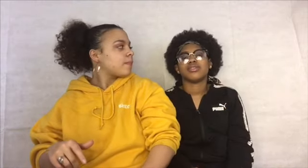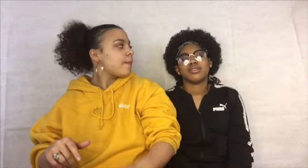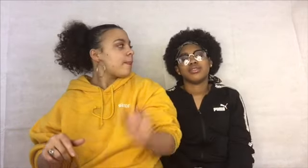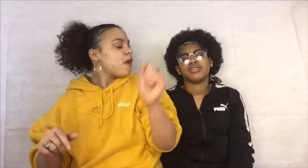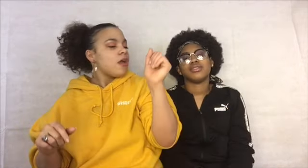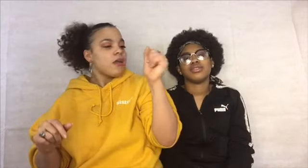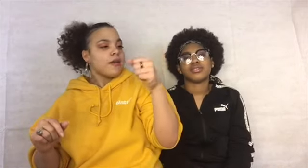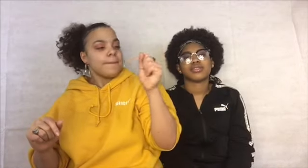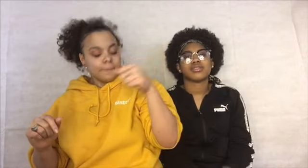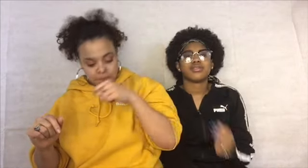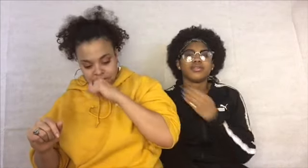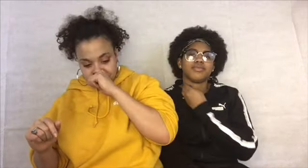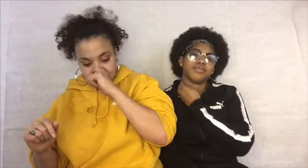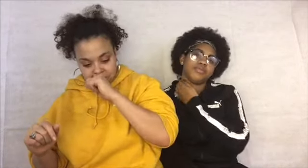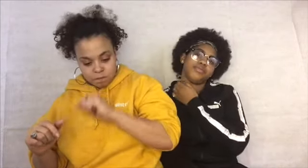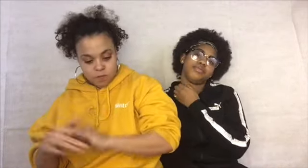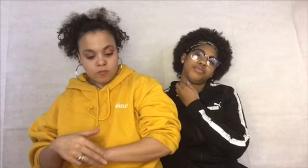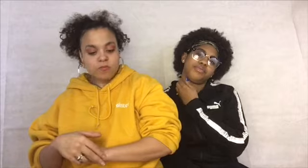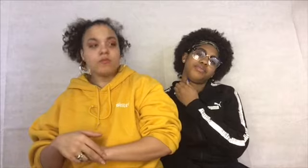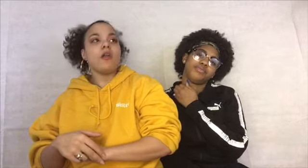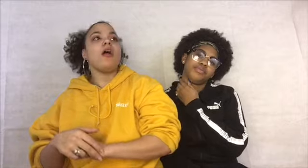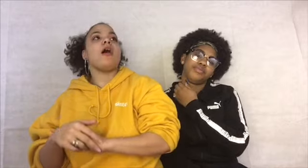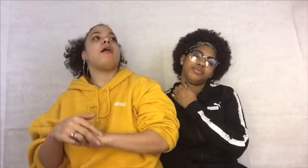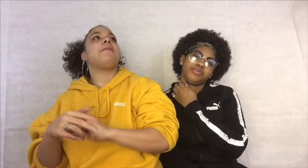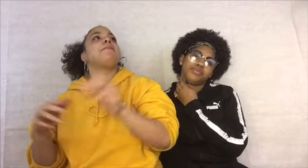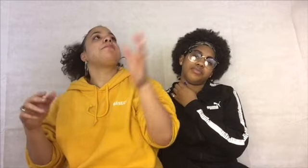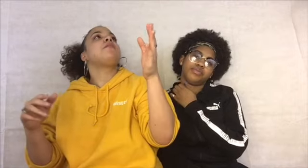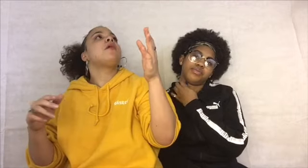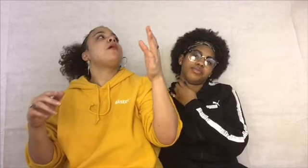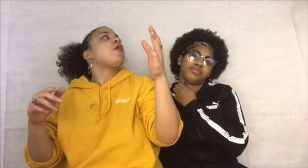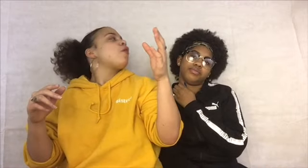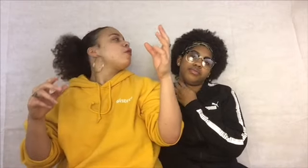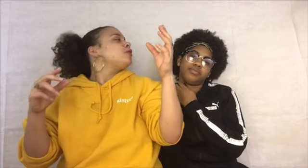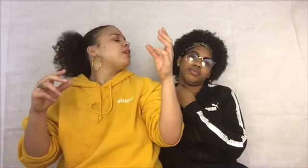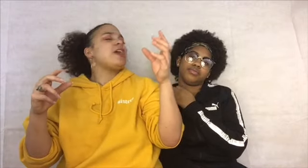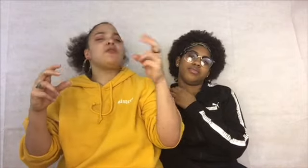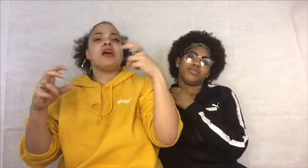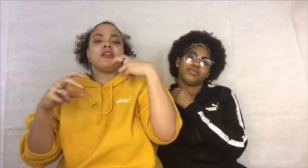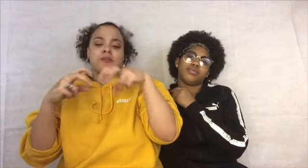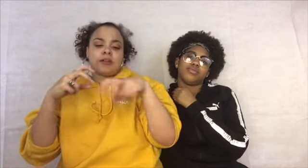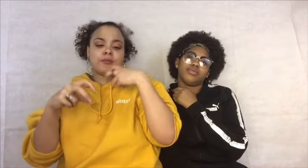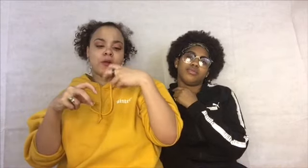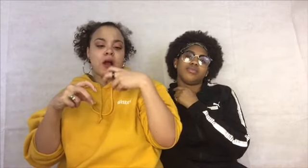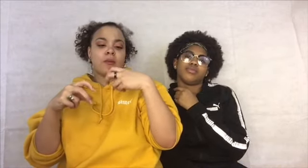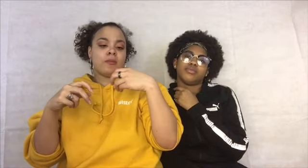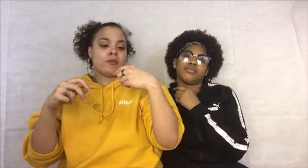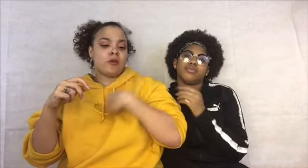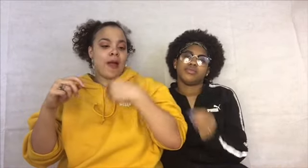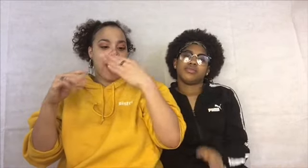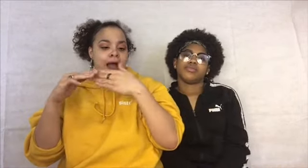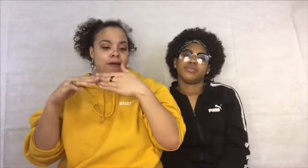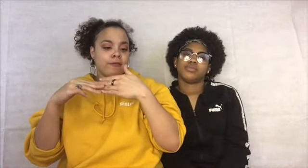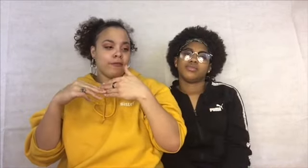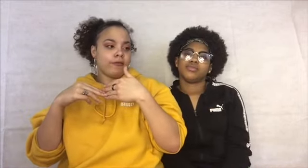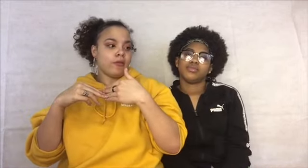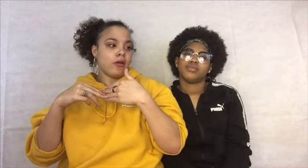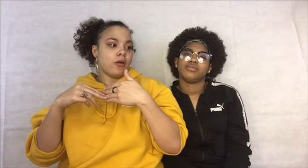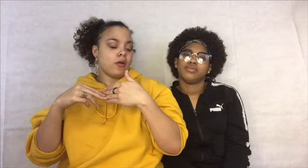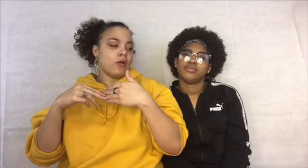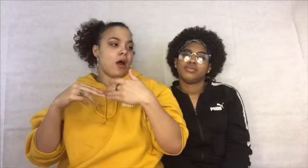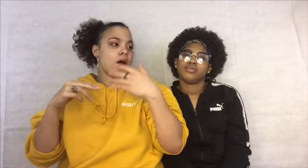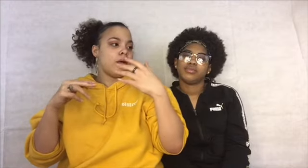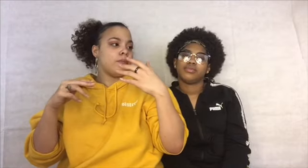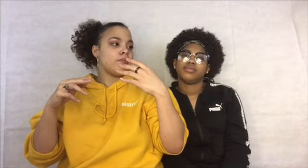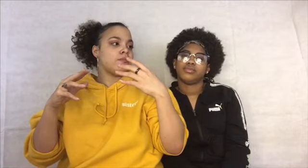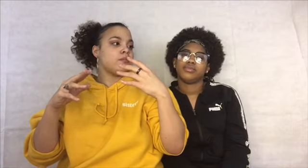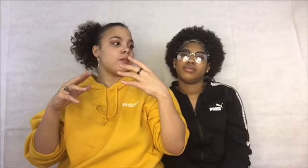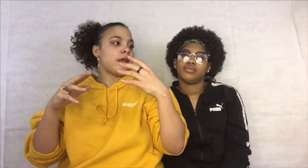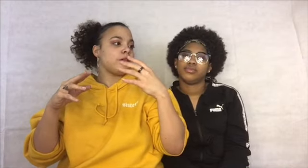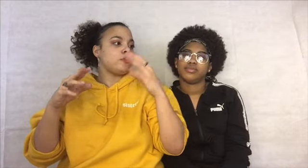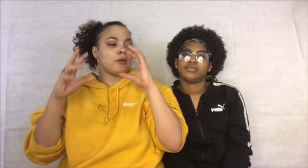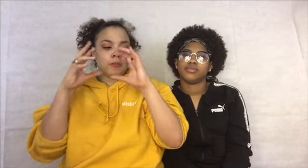yep um can you tell us about some problems you have like to communicate